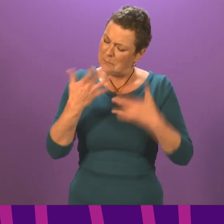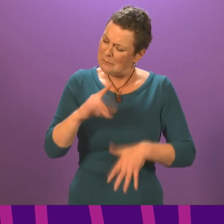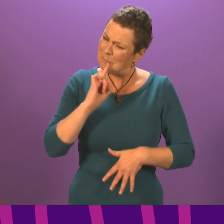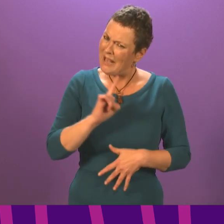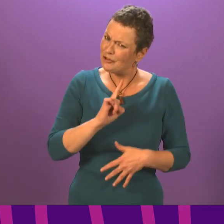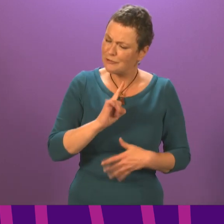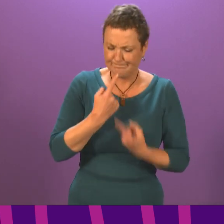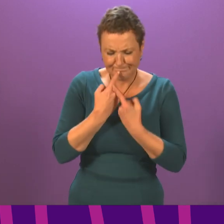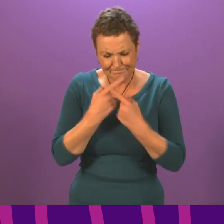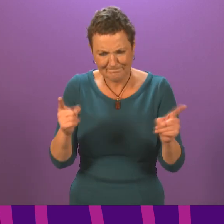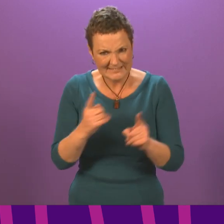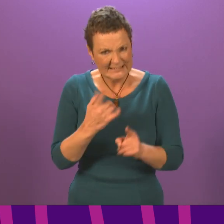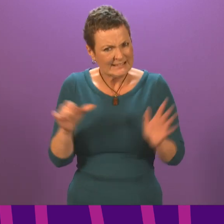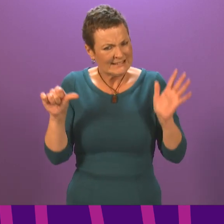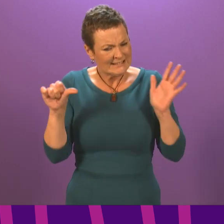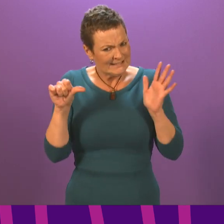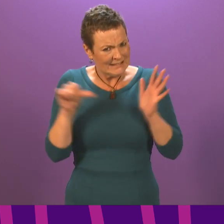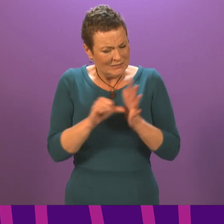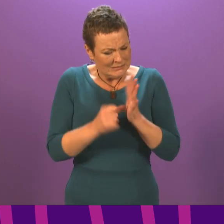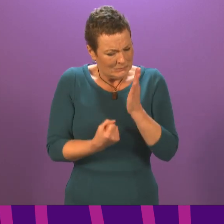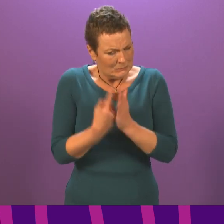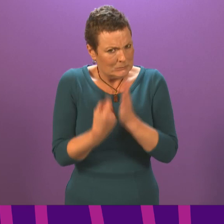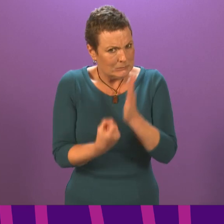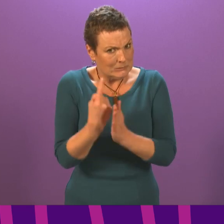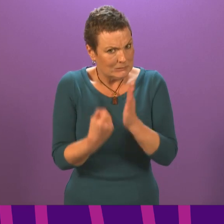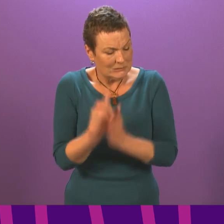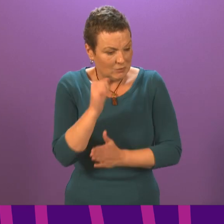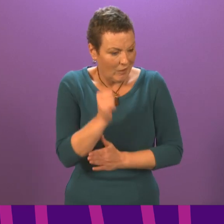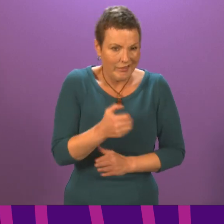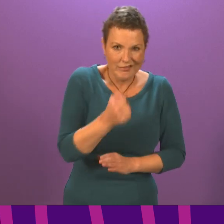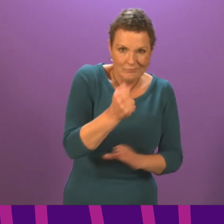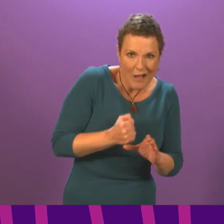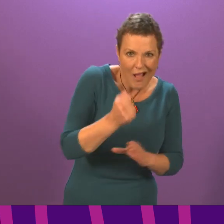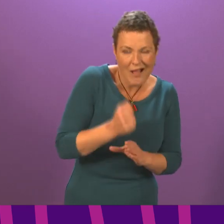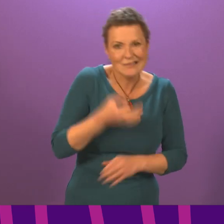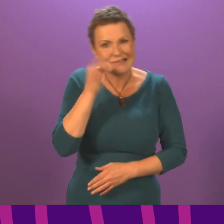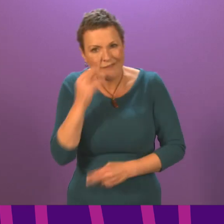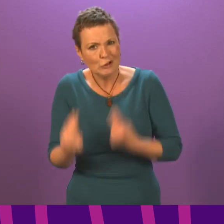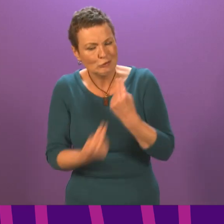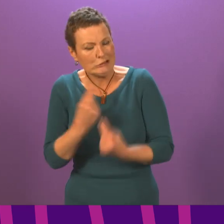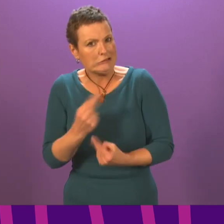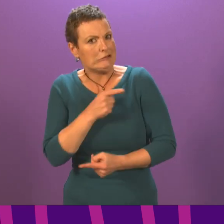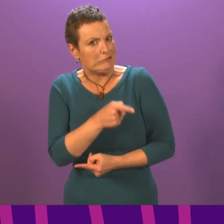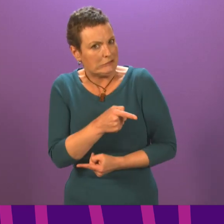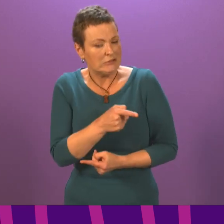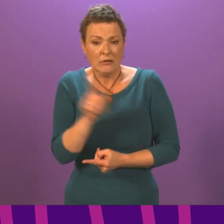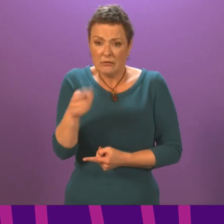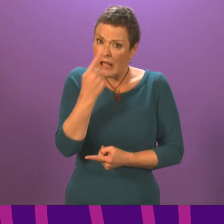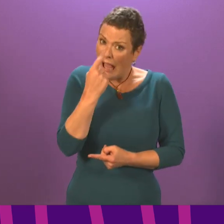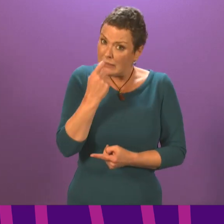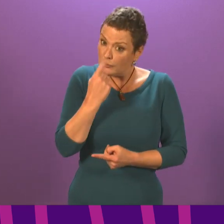the difficulties that are faced by the hospitality sector. Could she confirm that some of the